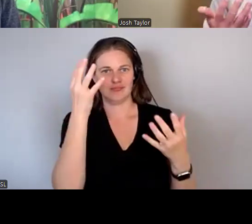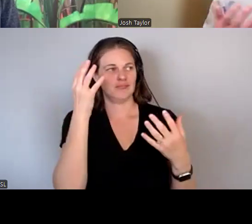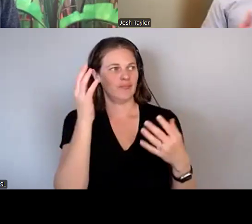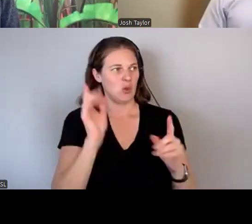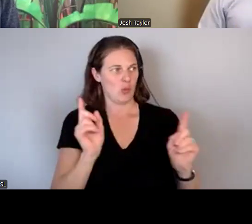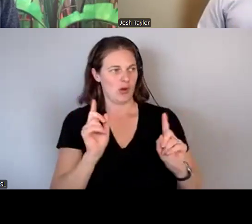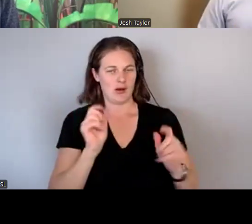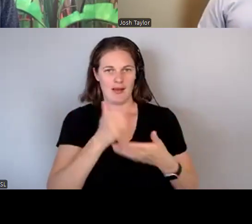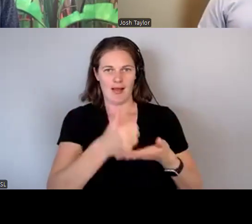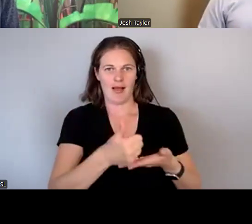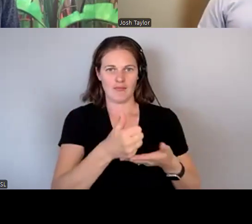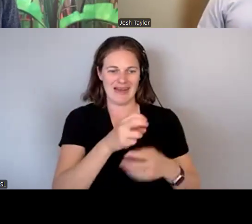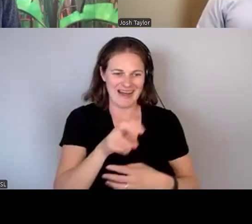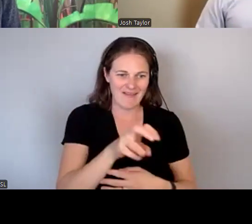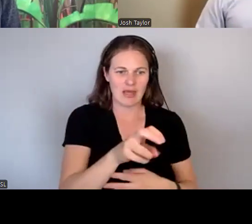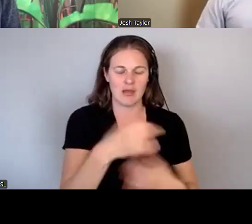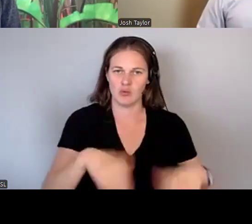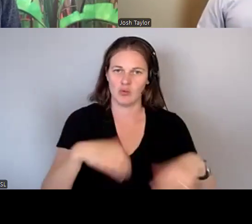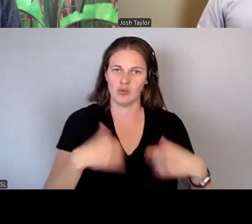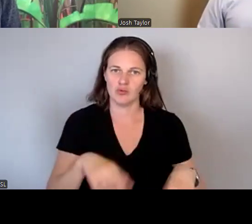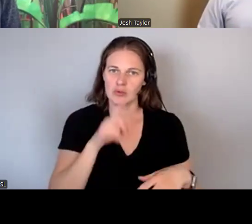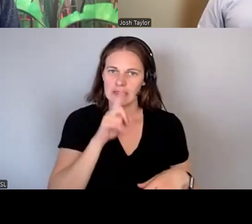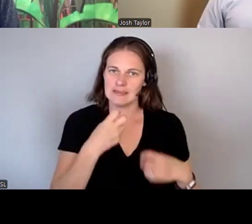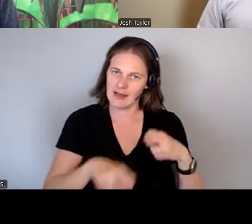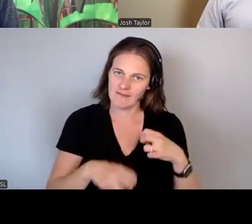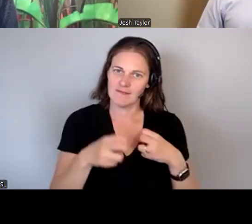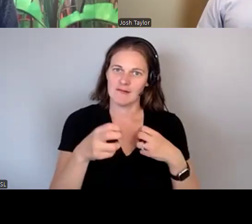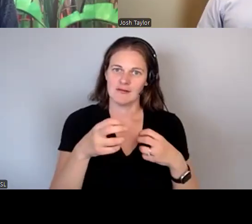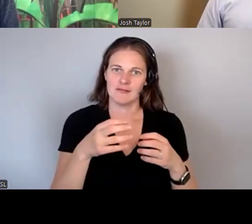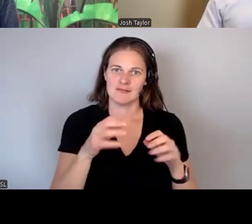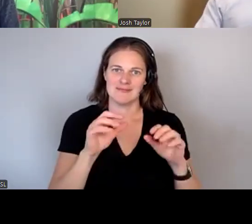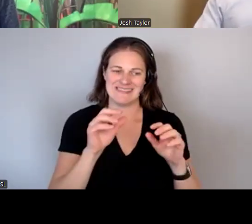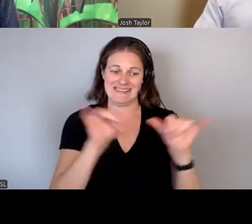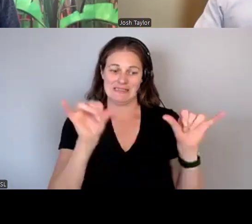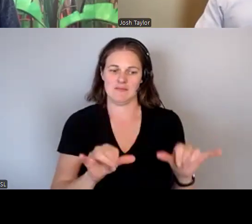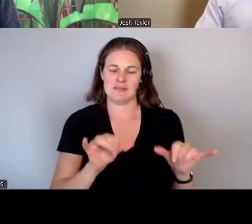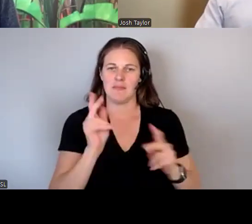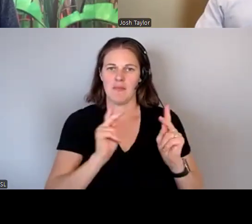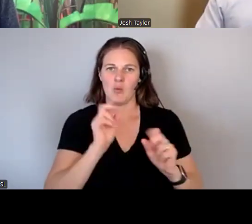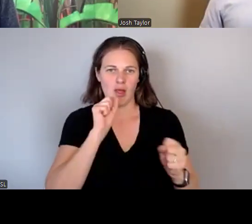frankly complicated systems that folks have to interact with? Fabulous. Thank you, thank you.